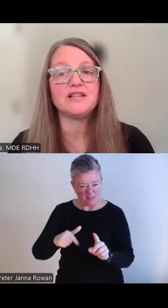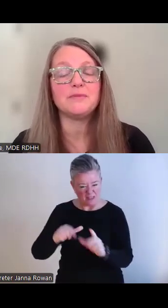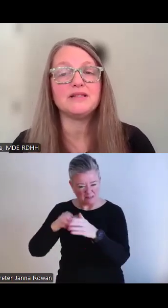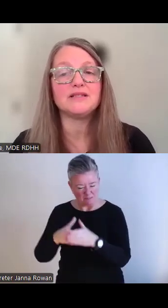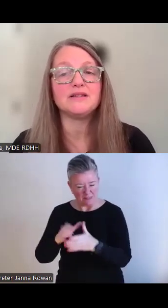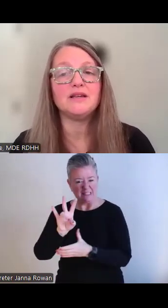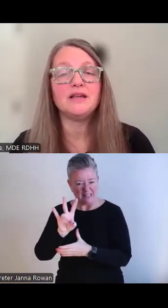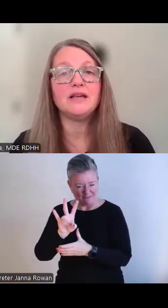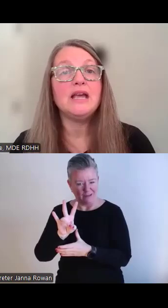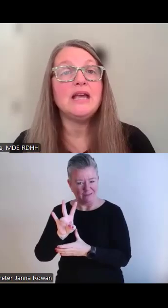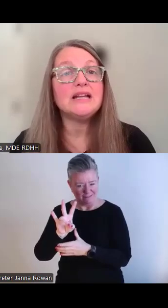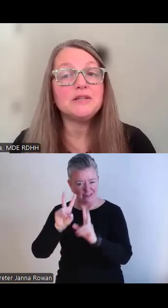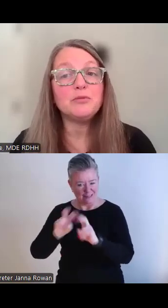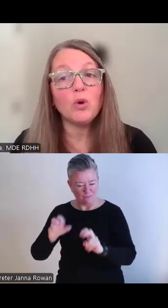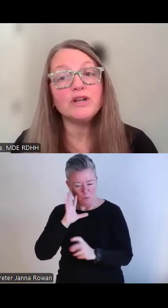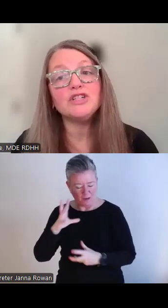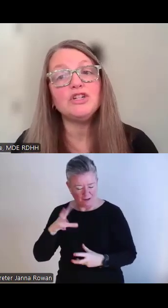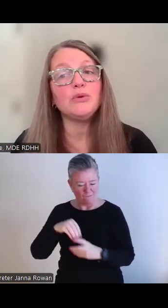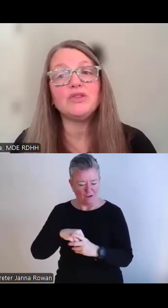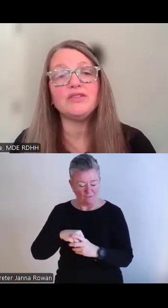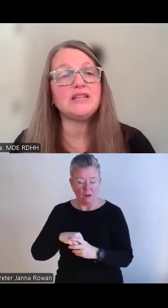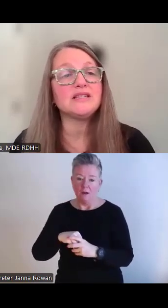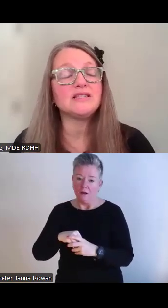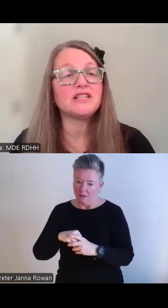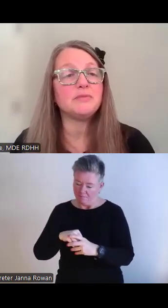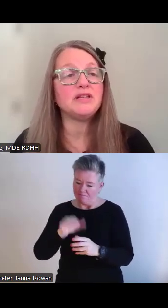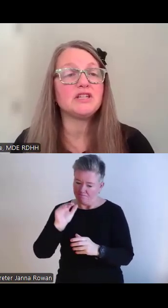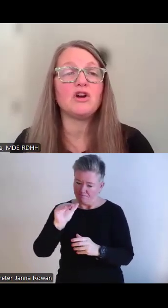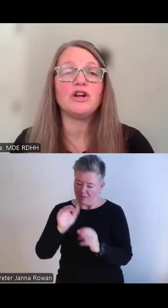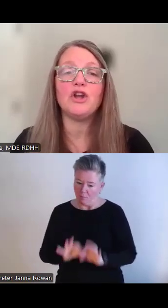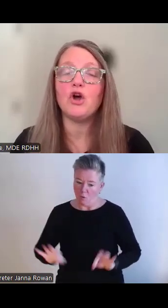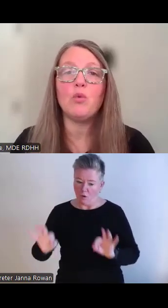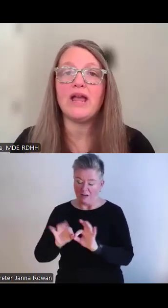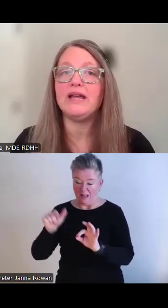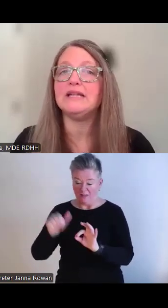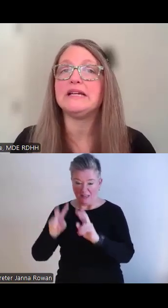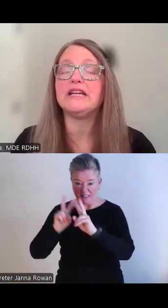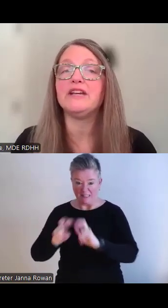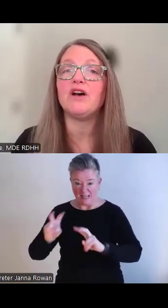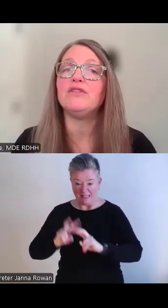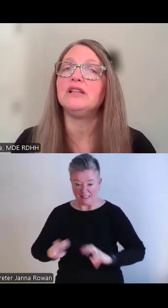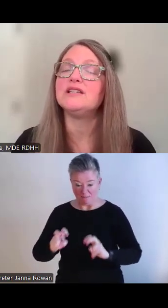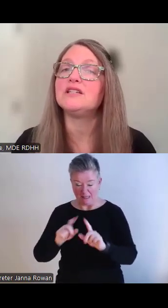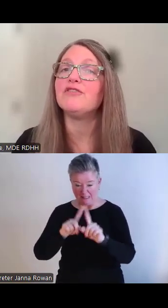assessments. It's important to note that these assessments are in no way indicative of a list